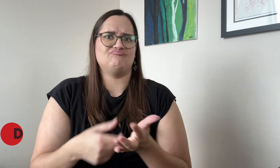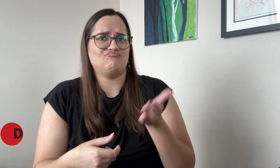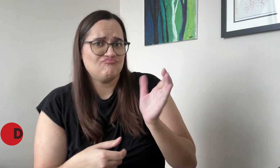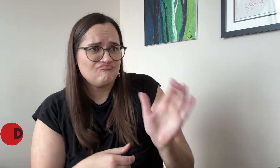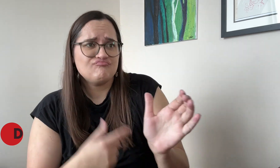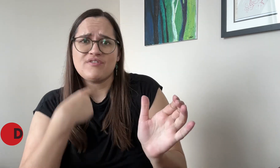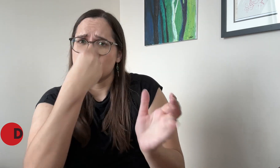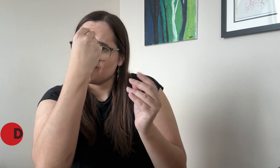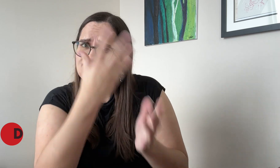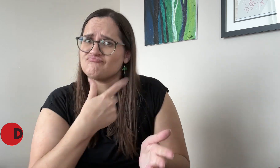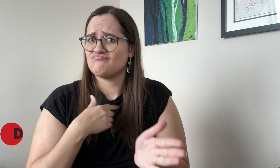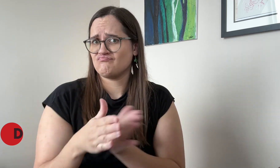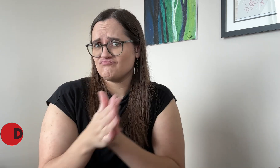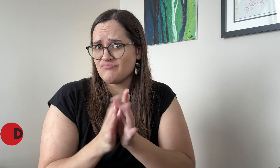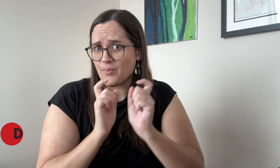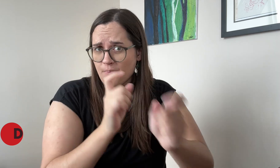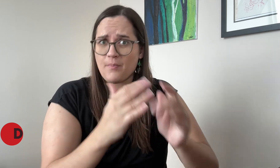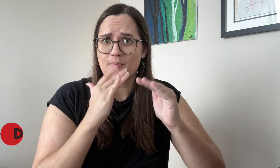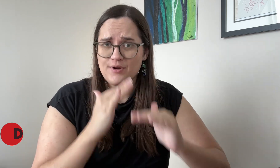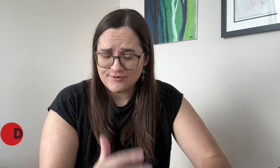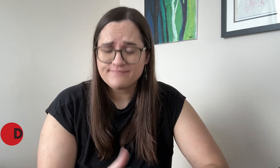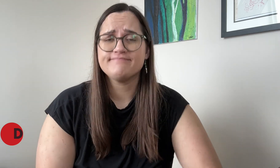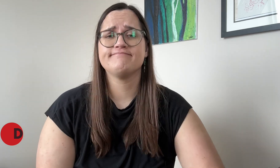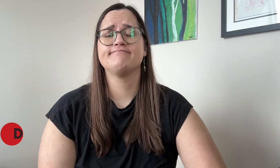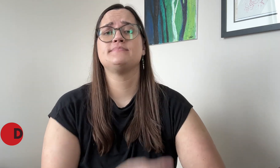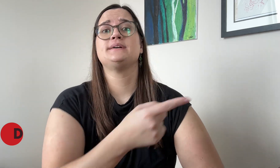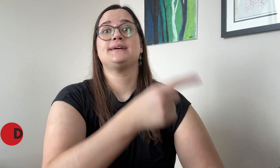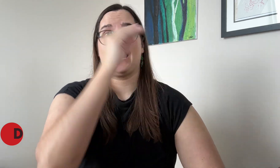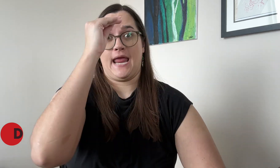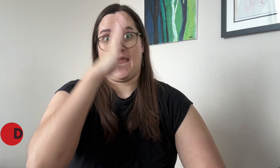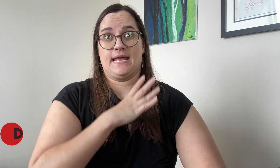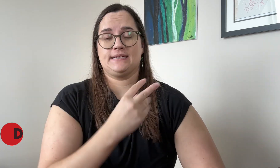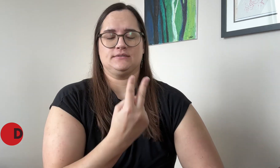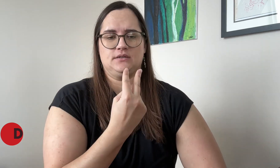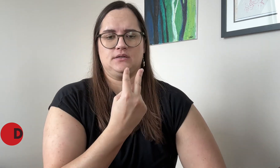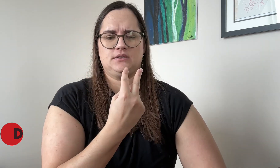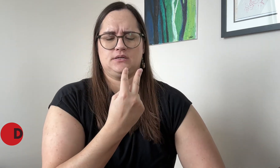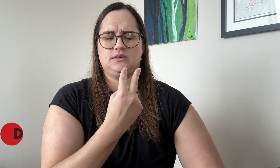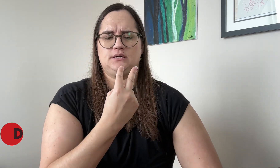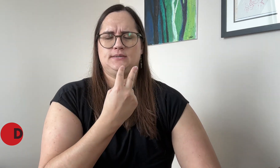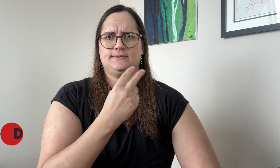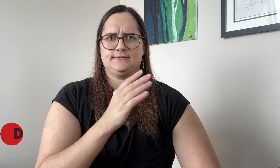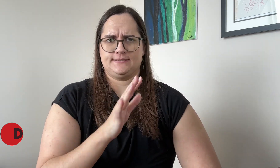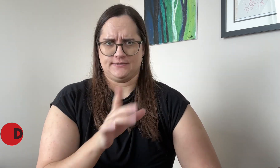to type and show the message that I wanted to donate blood.